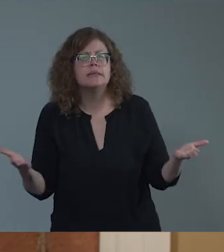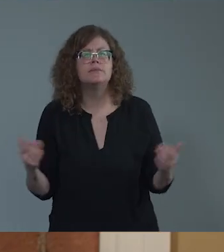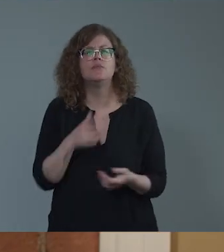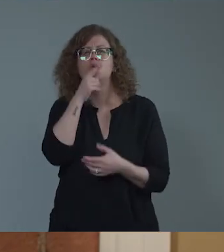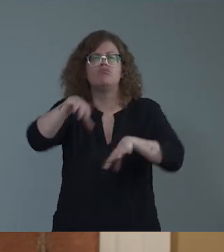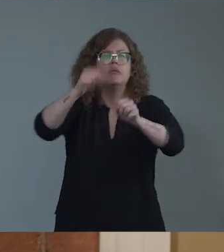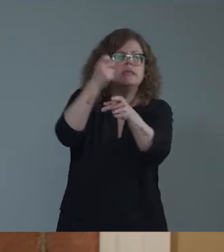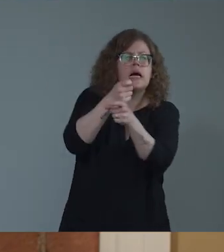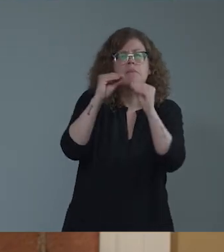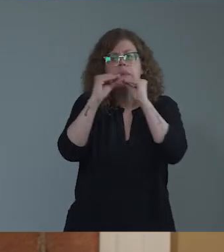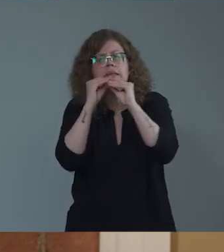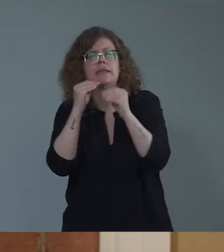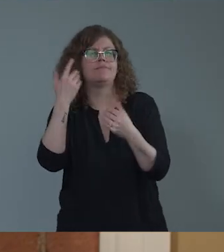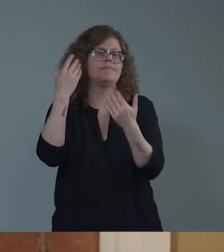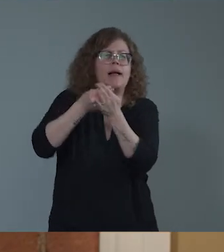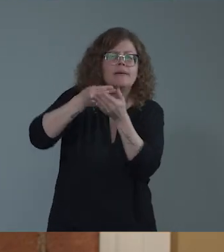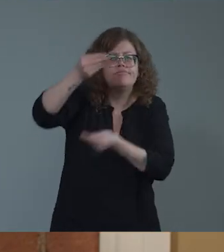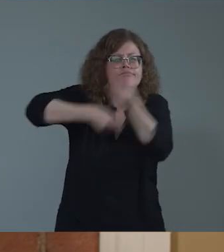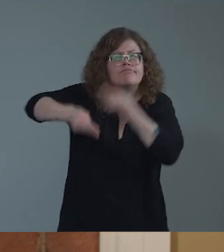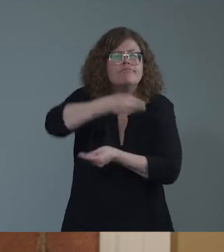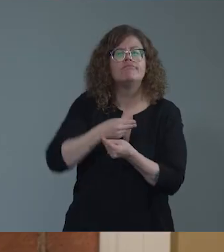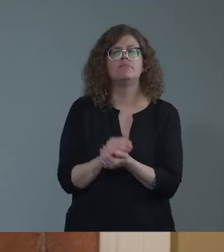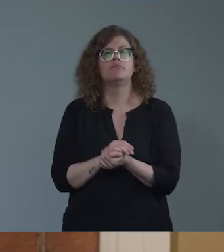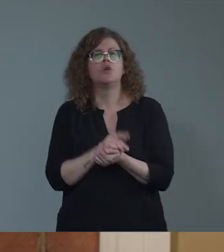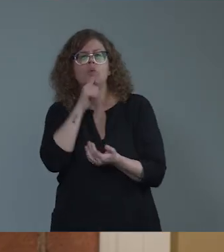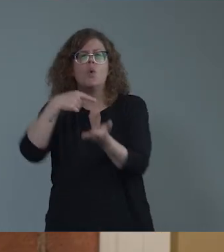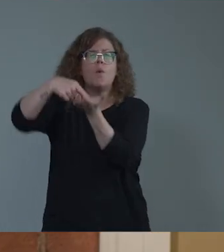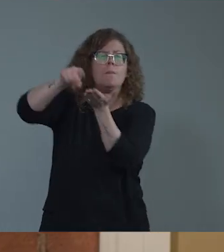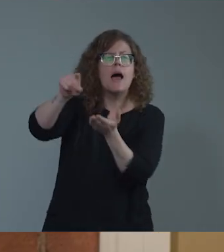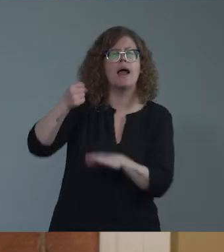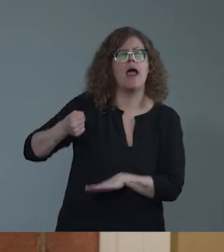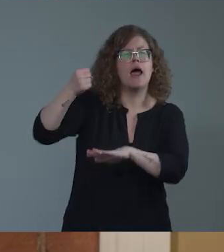of making sure that you write down all of the expectations, document